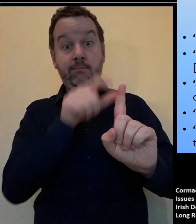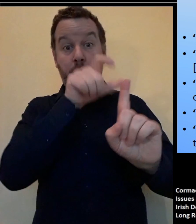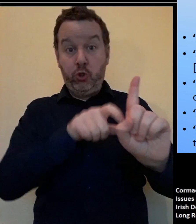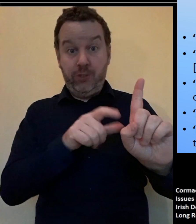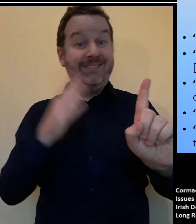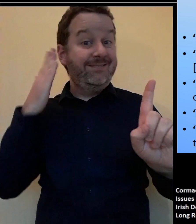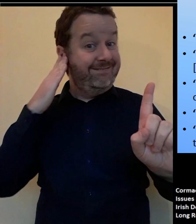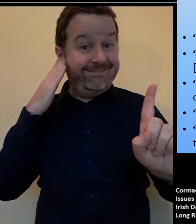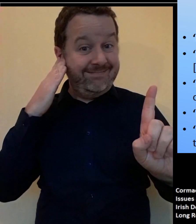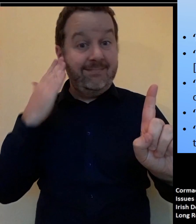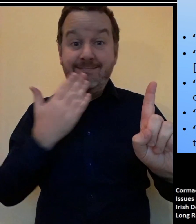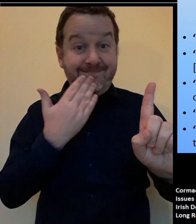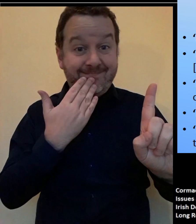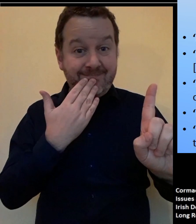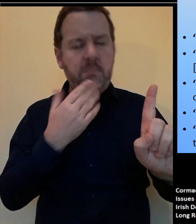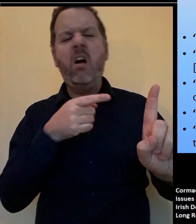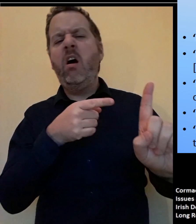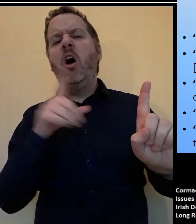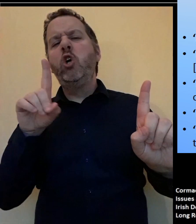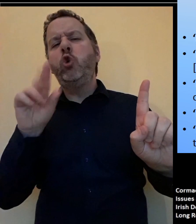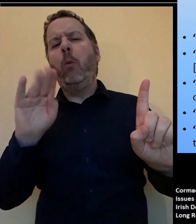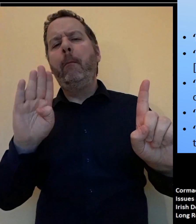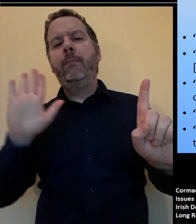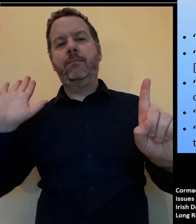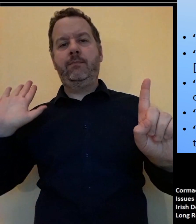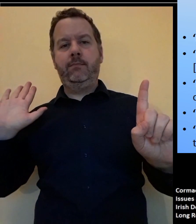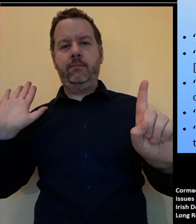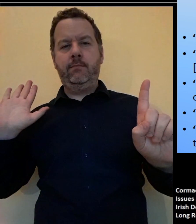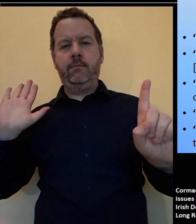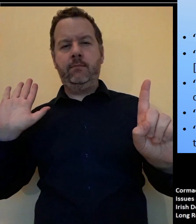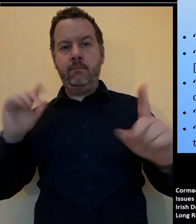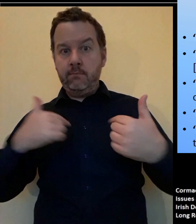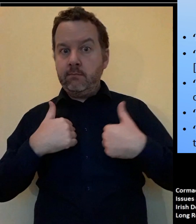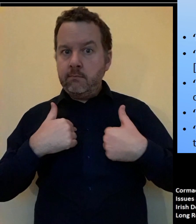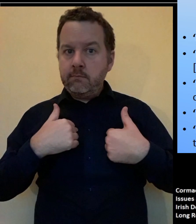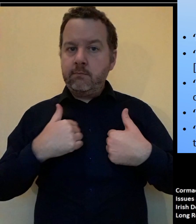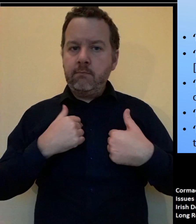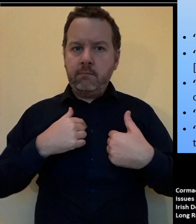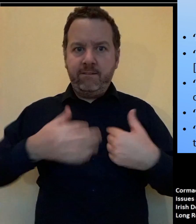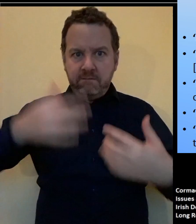it often referred to people who were 'deaf and dumb.'